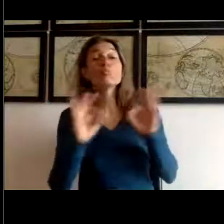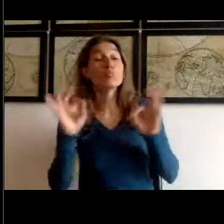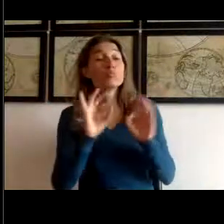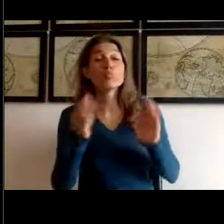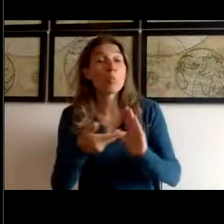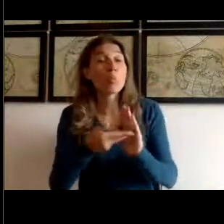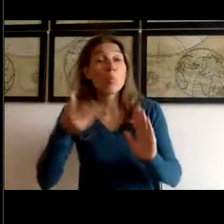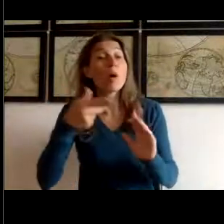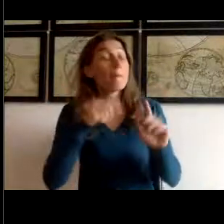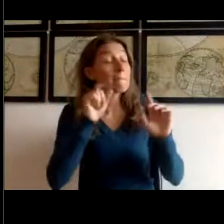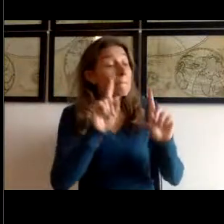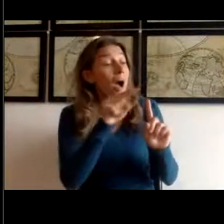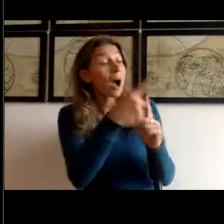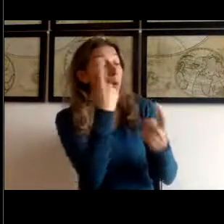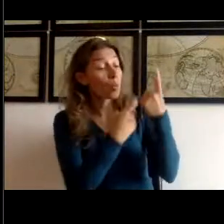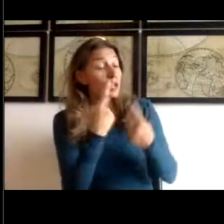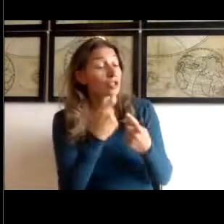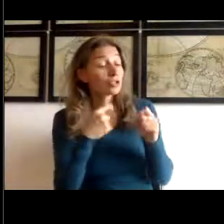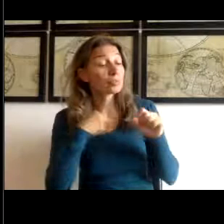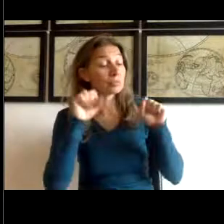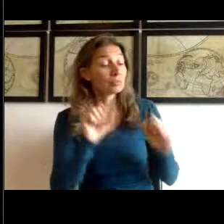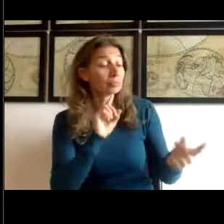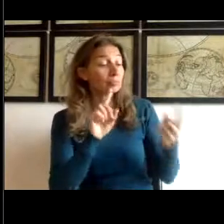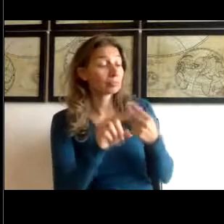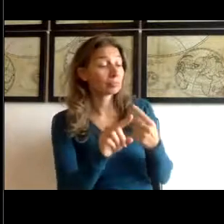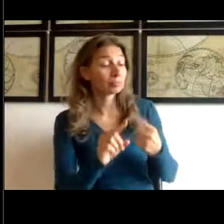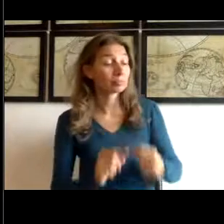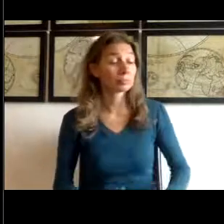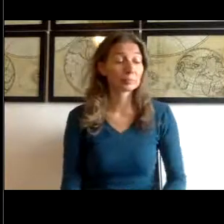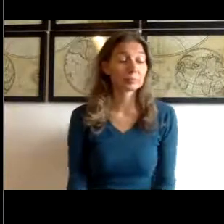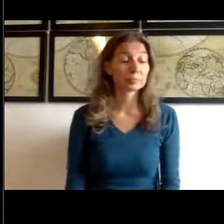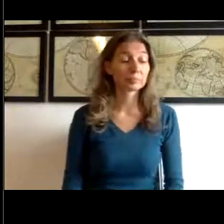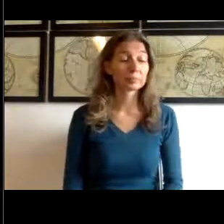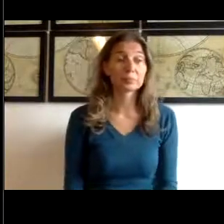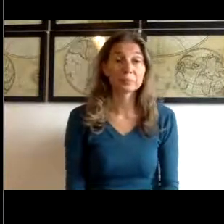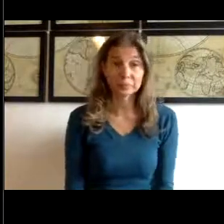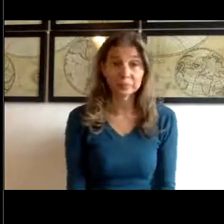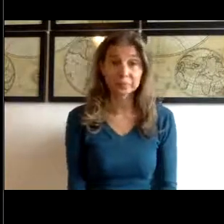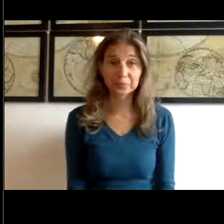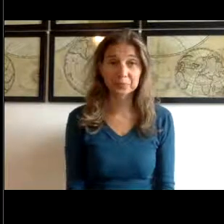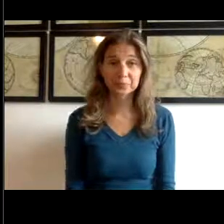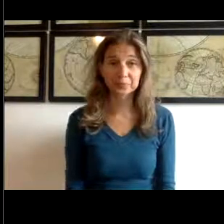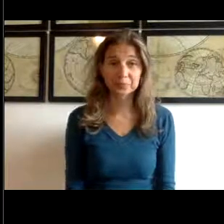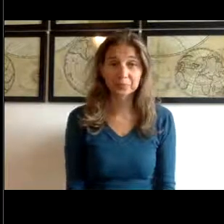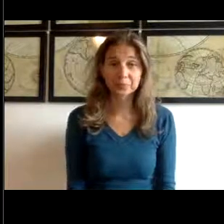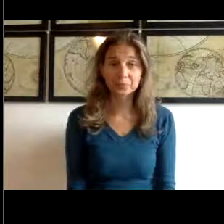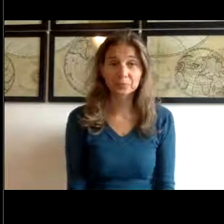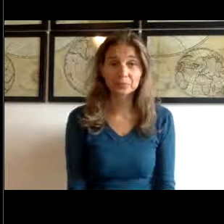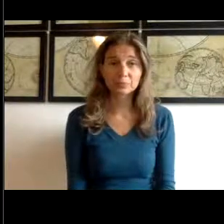I have the first question. I'll ask you. It has been also directed to the first speaker.